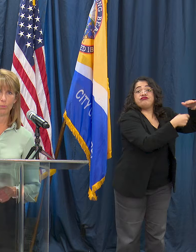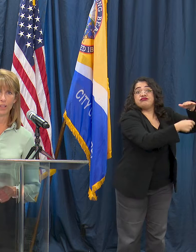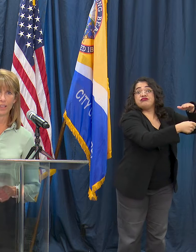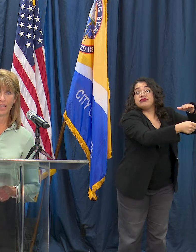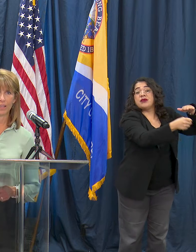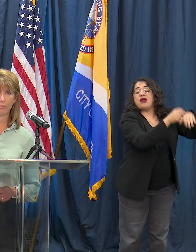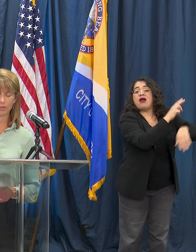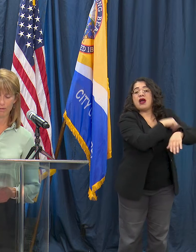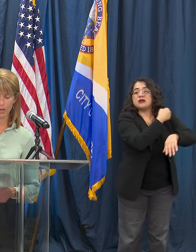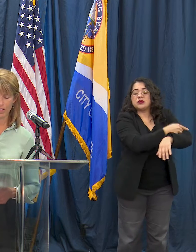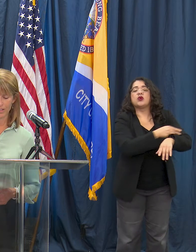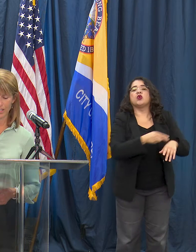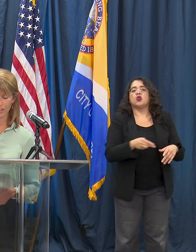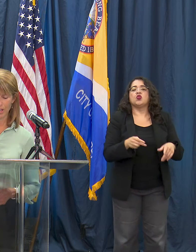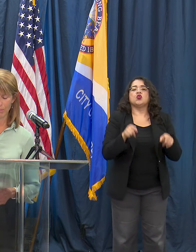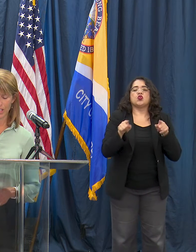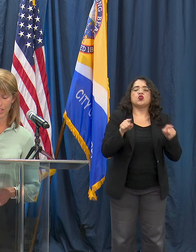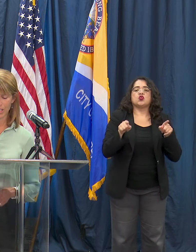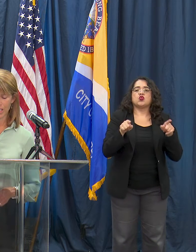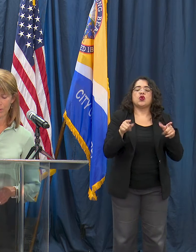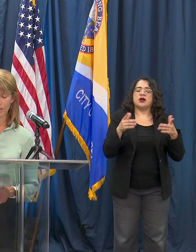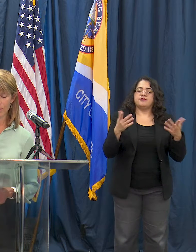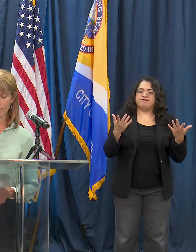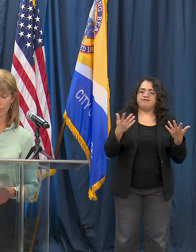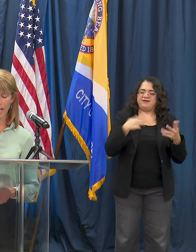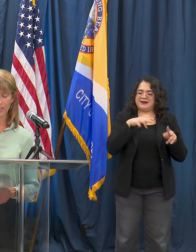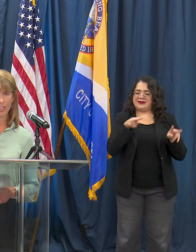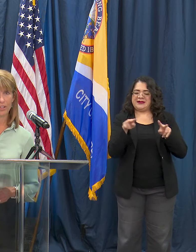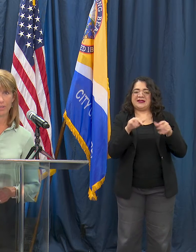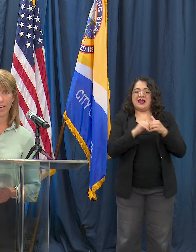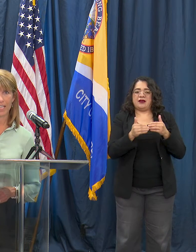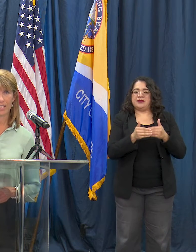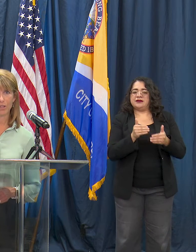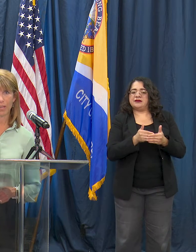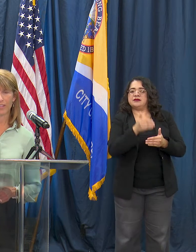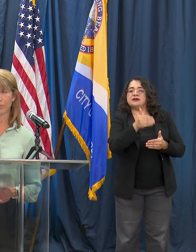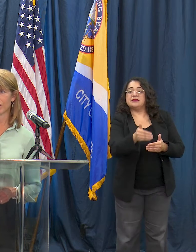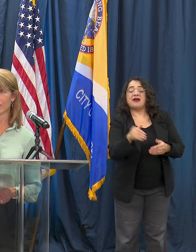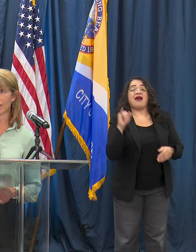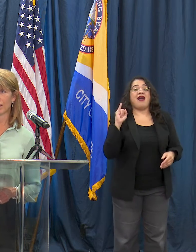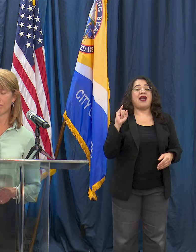open moving forward in the city of Long Beach. We do have capacity in terms of our ICU beds which the